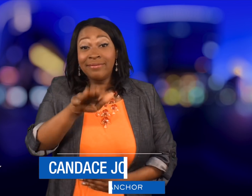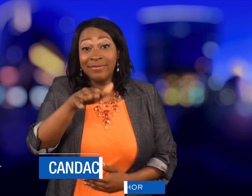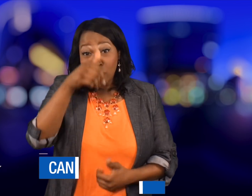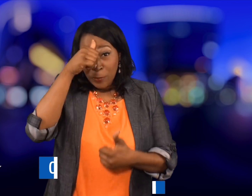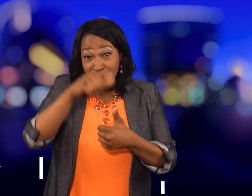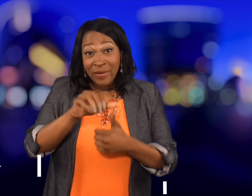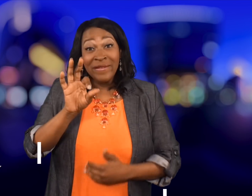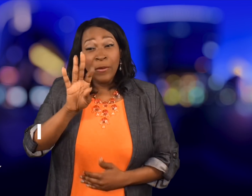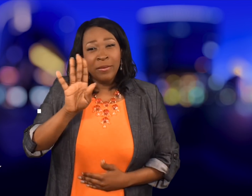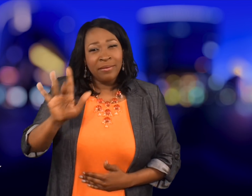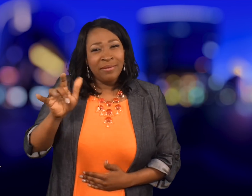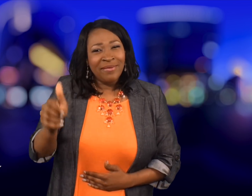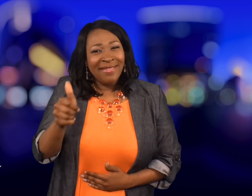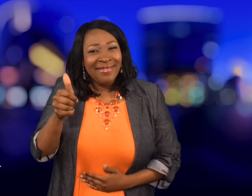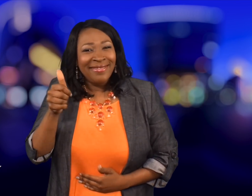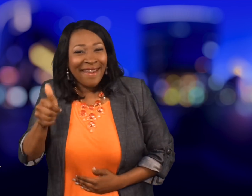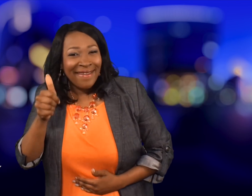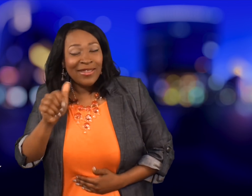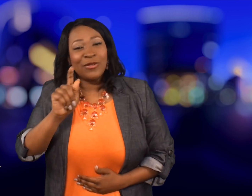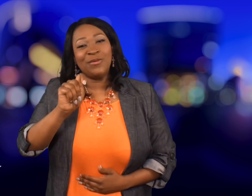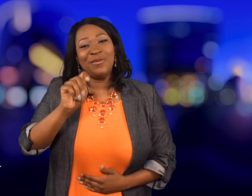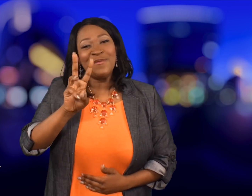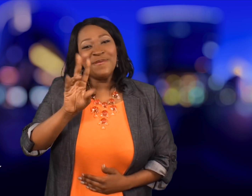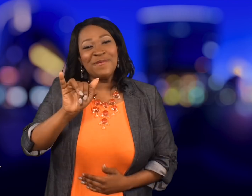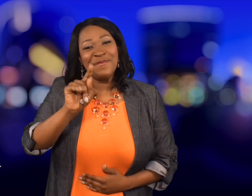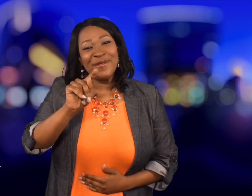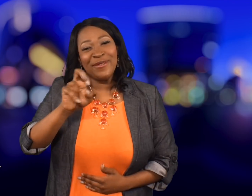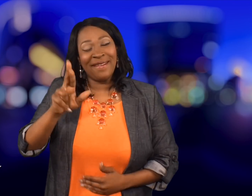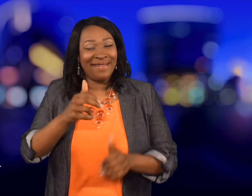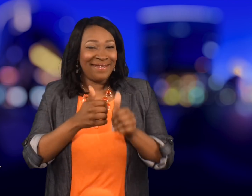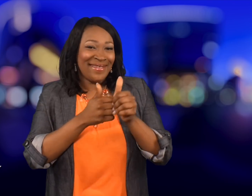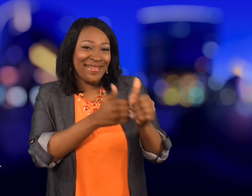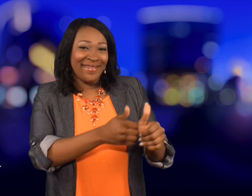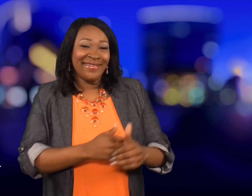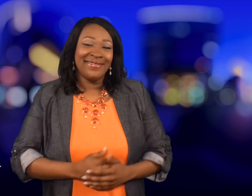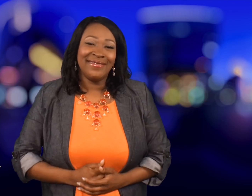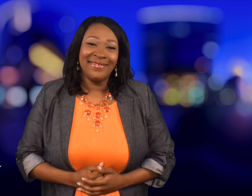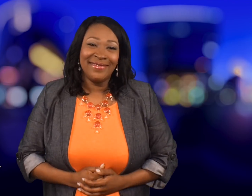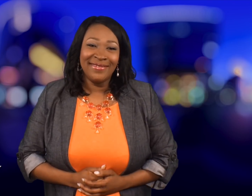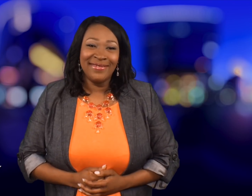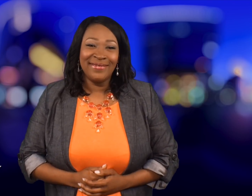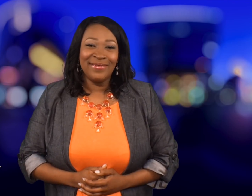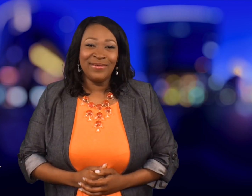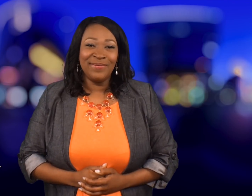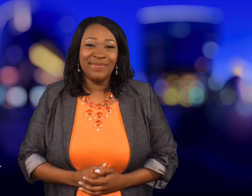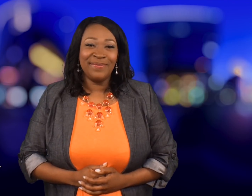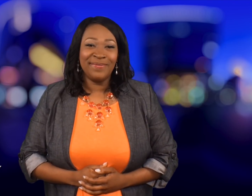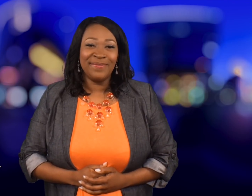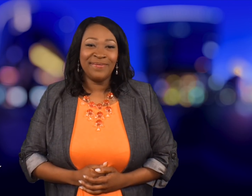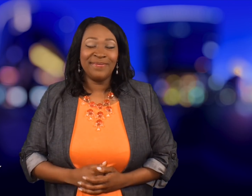Remember to like us on Facebook and follow us on Twitter.